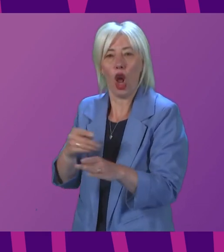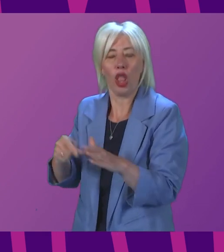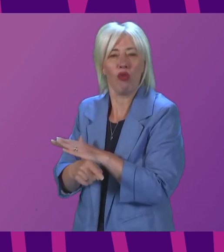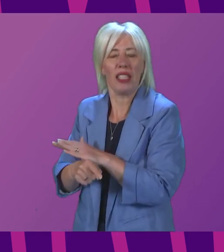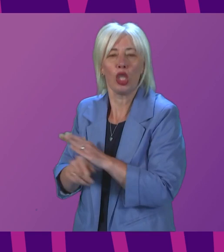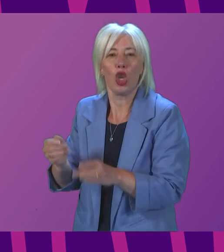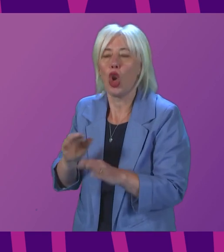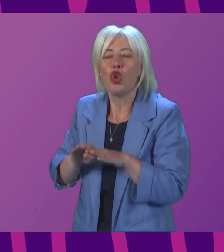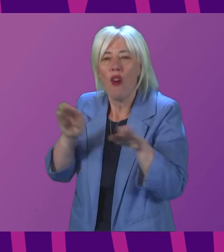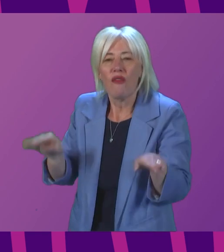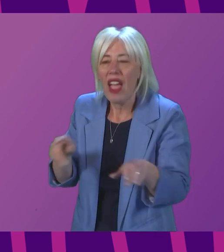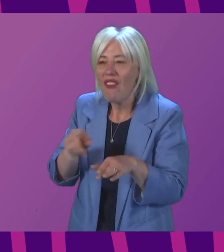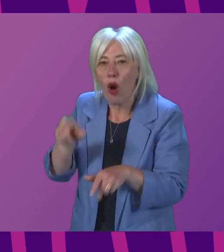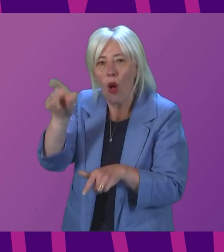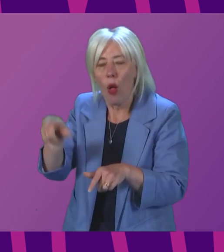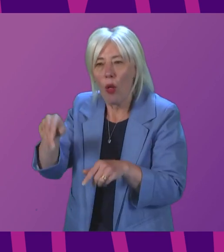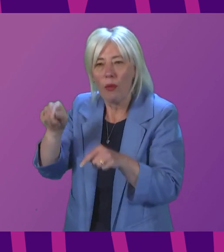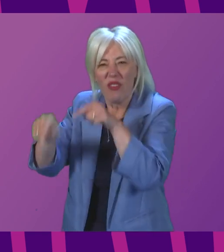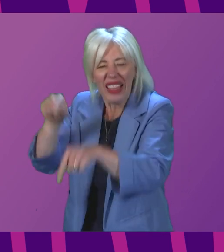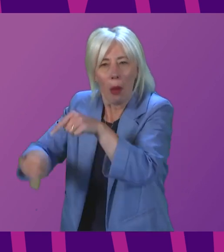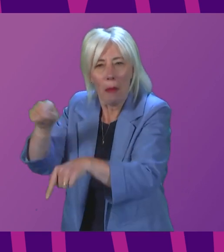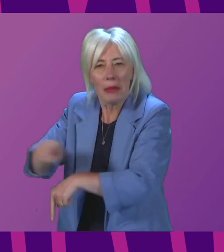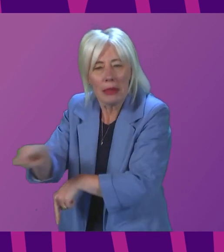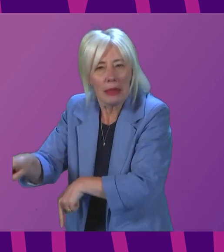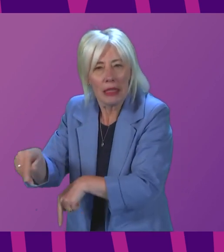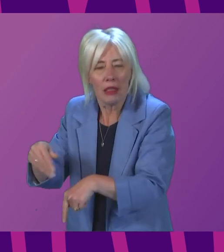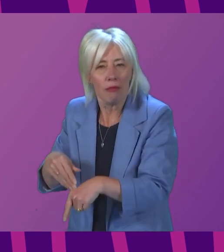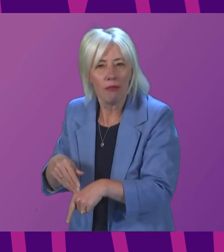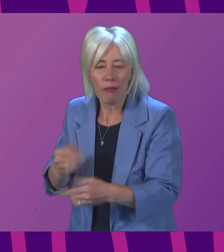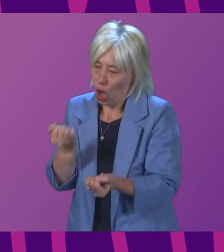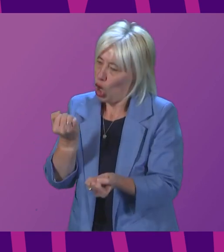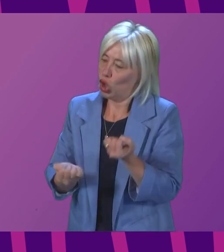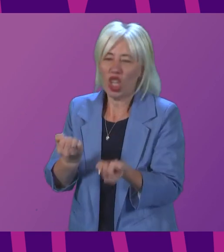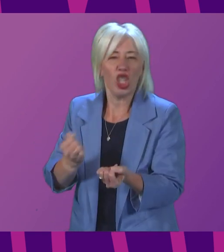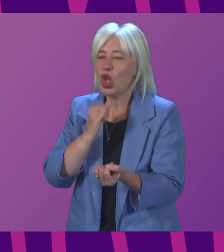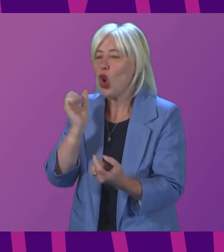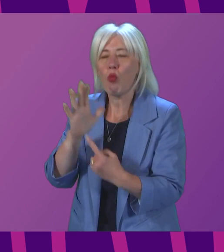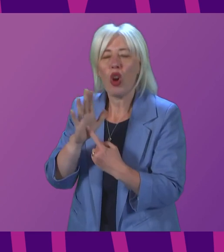not fair for the victims of crime. Justice is not a priority for the Government.